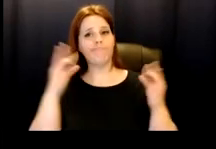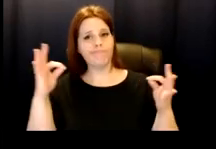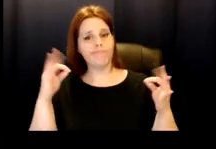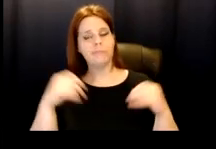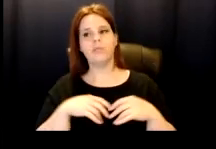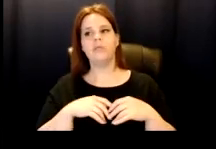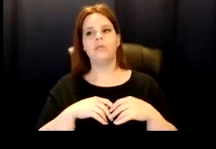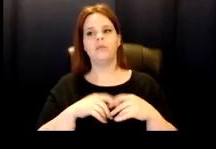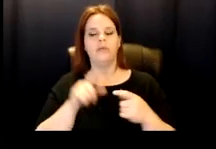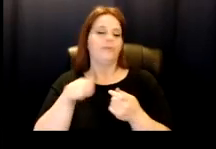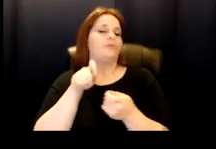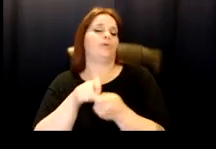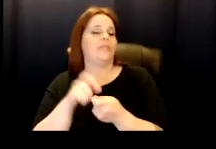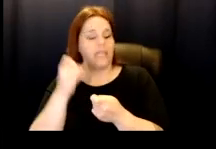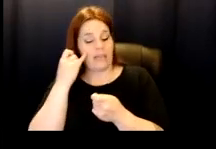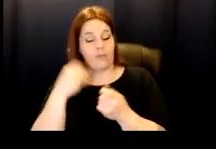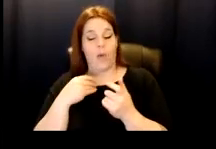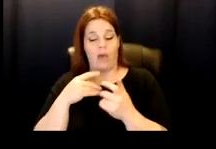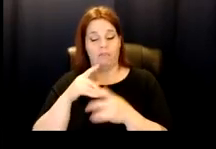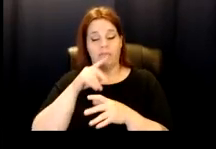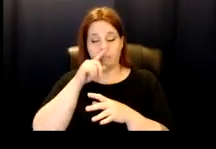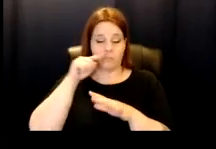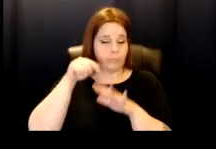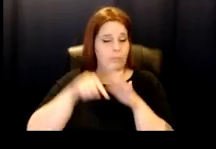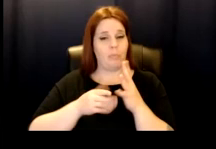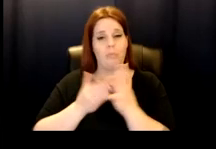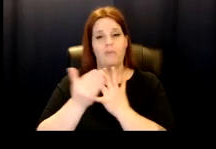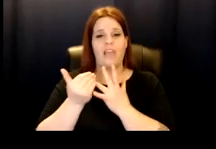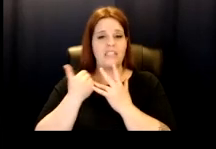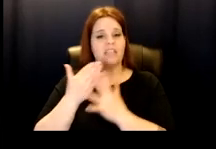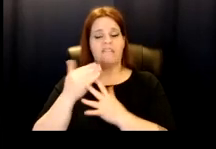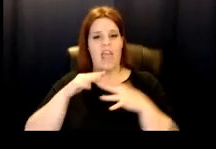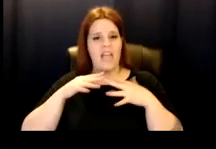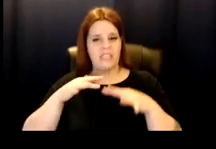if you have pervasive anxiety being in a workplace situation where you think your disability